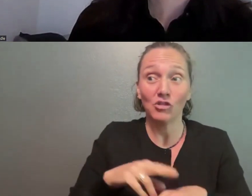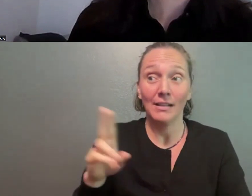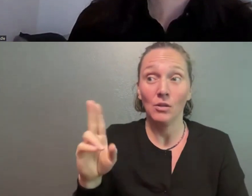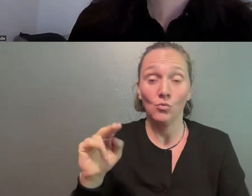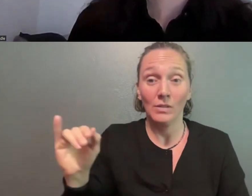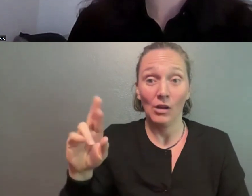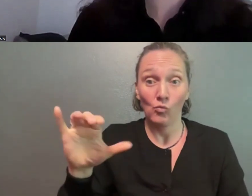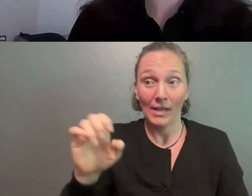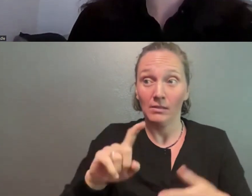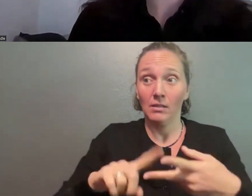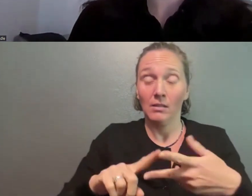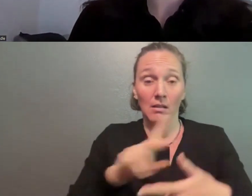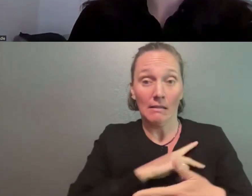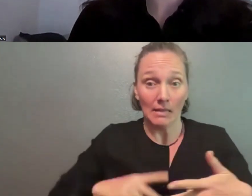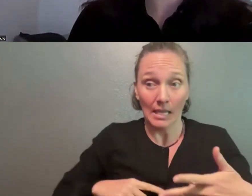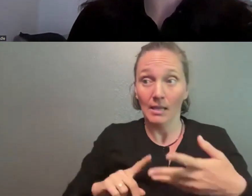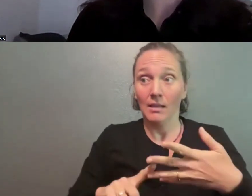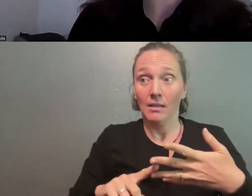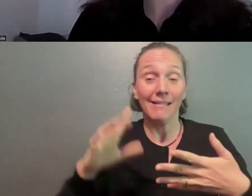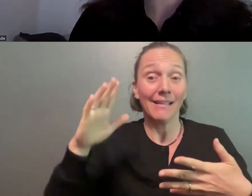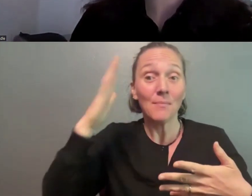King County head of household.